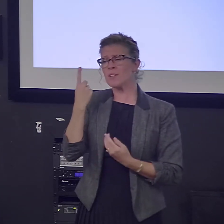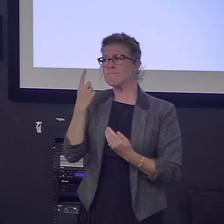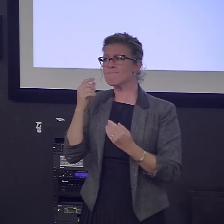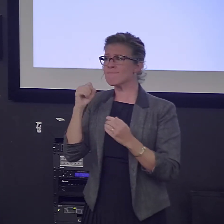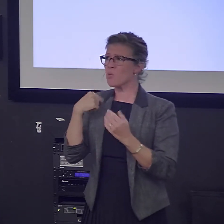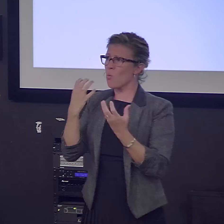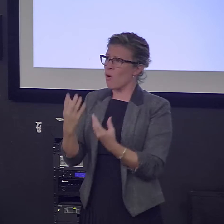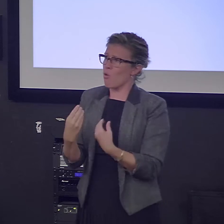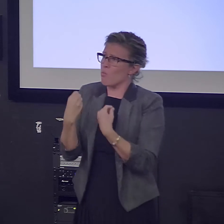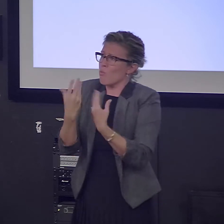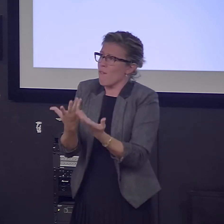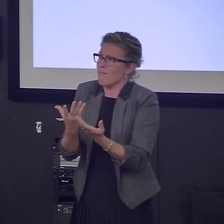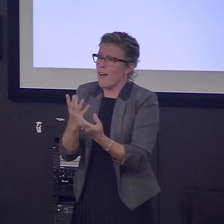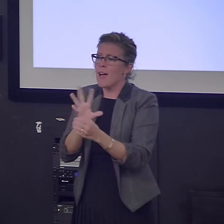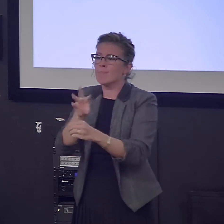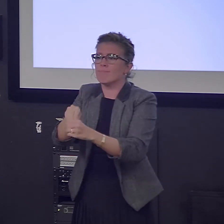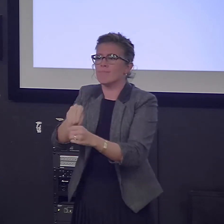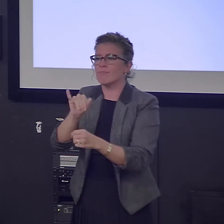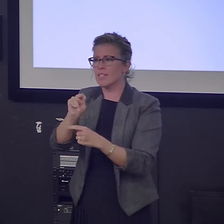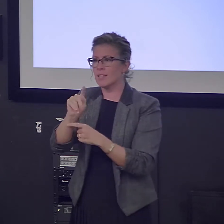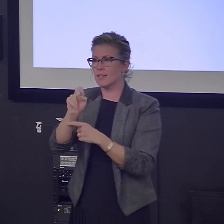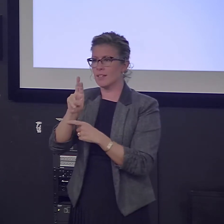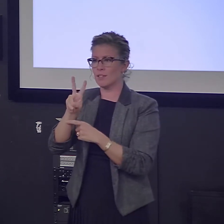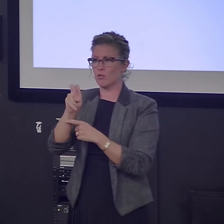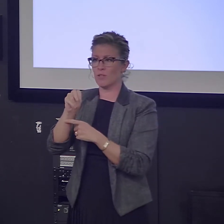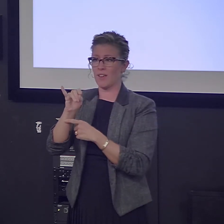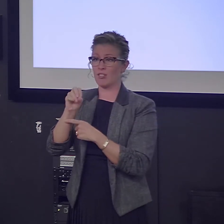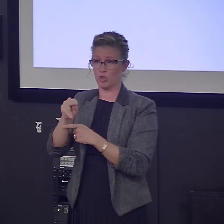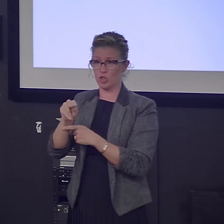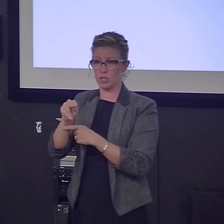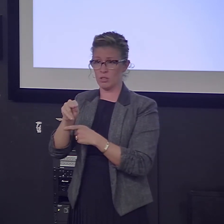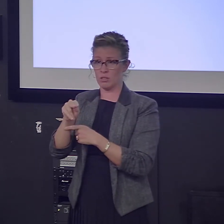an intervention where we would take some of